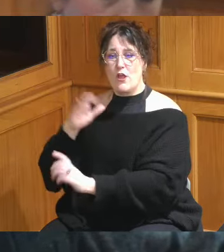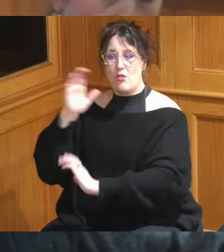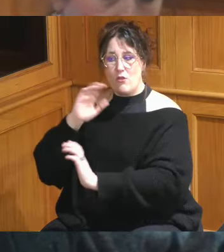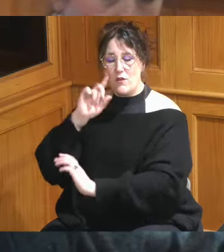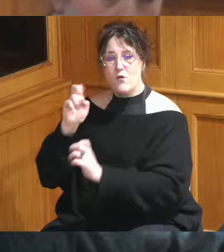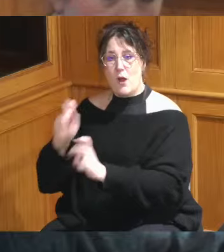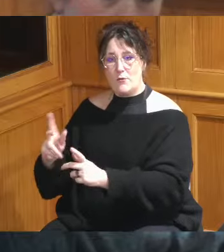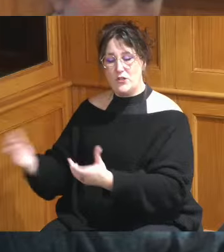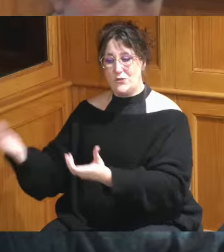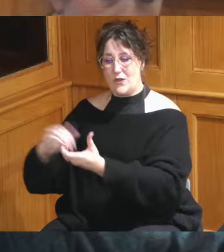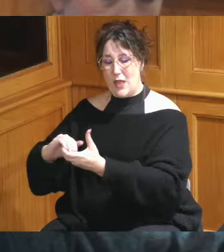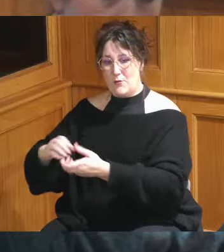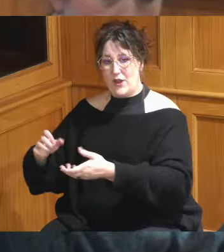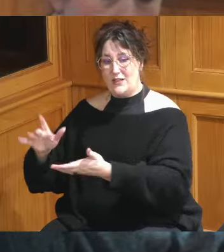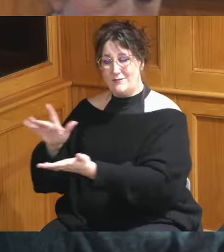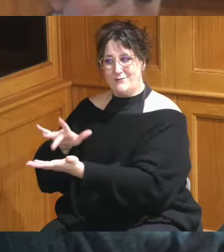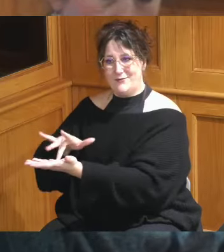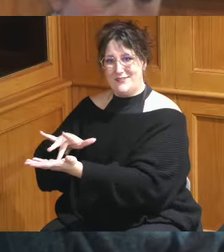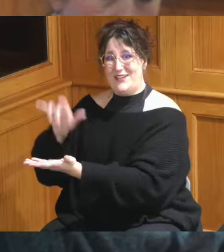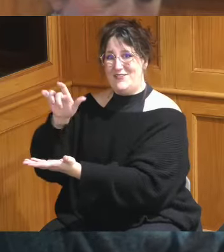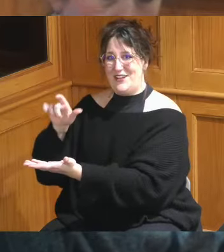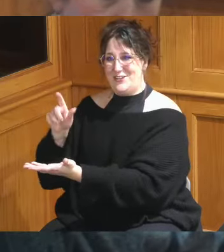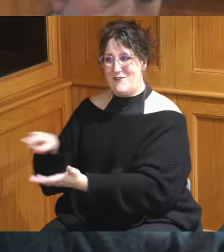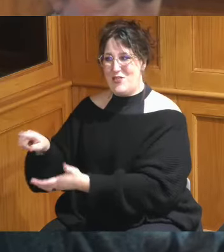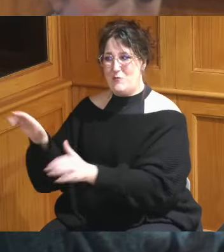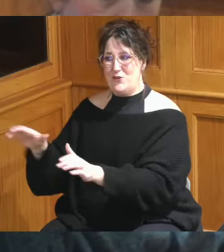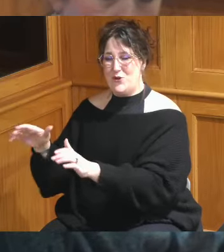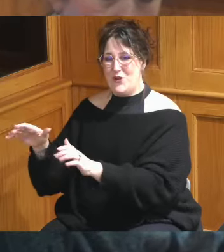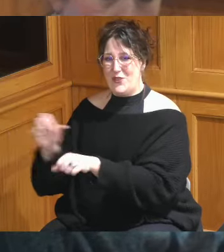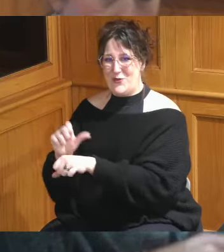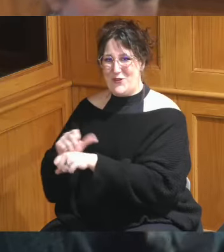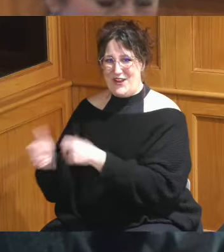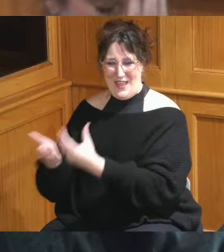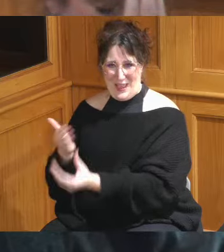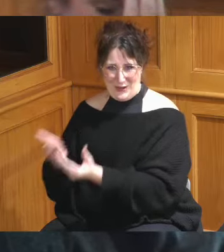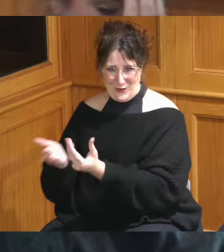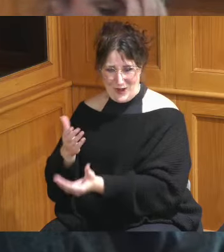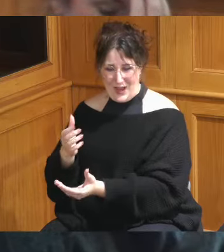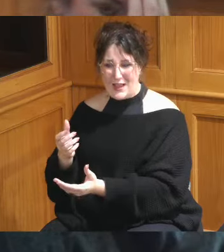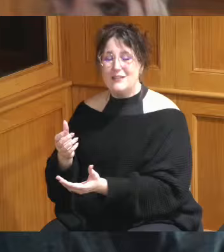collaborate and take advantage of them doing the work anyway. causes less disruption. It's